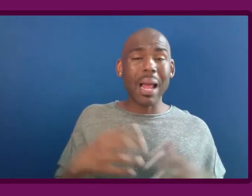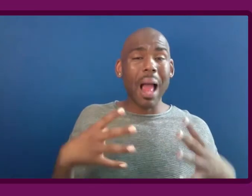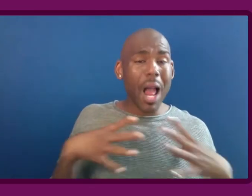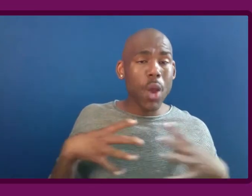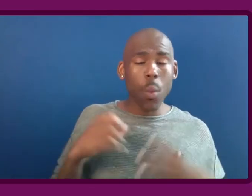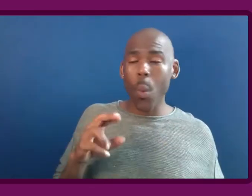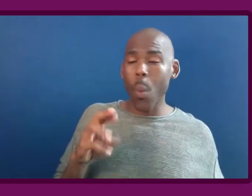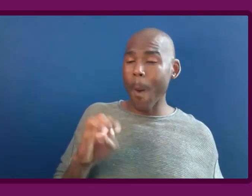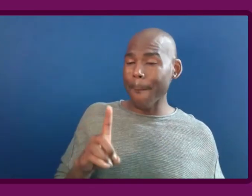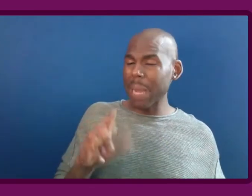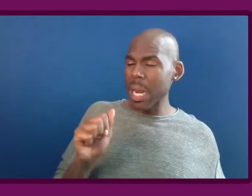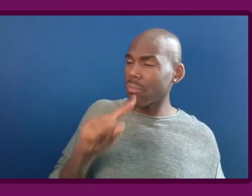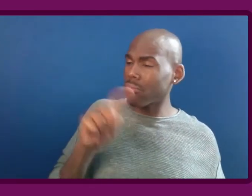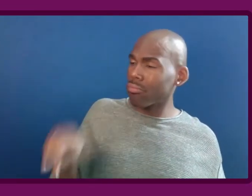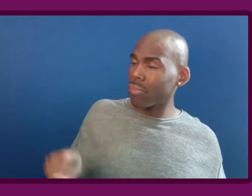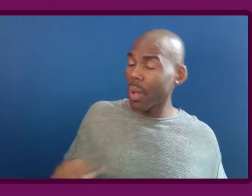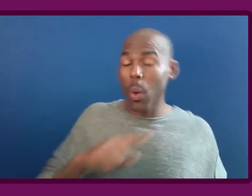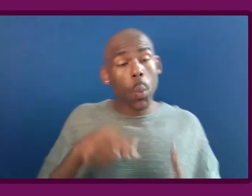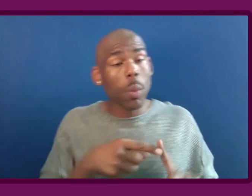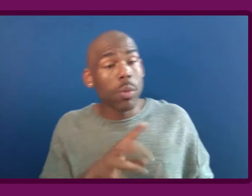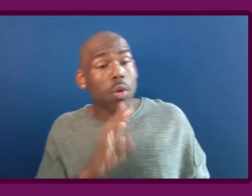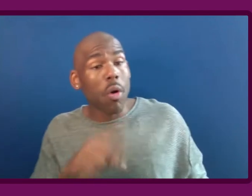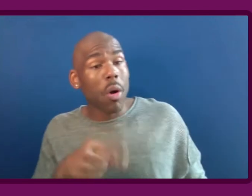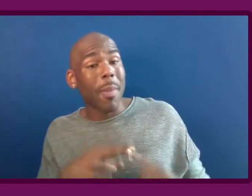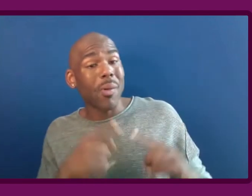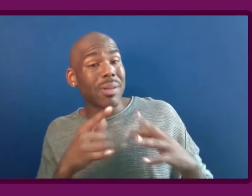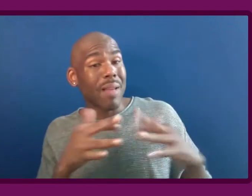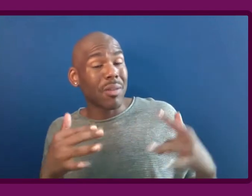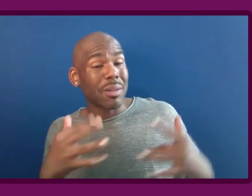You know what I think? I think sometimes when we talk about diversity and inclusion,